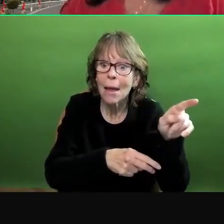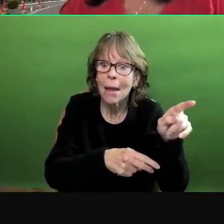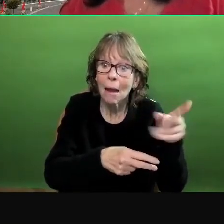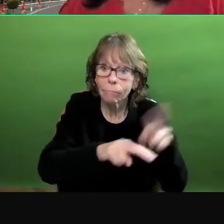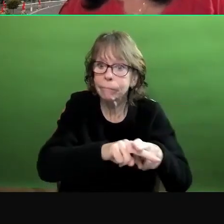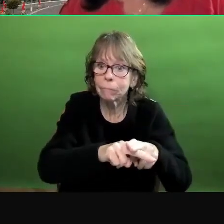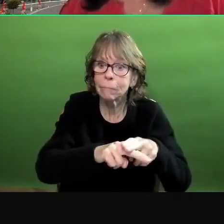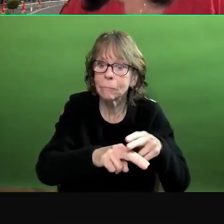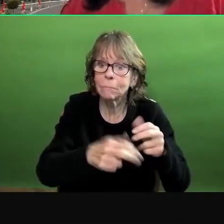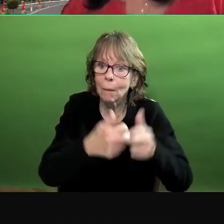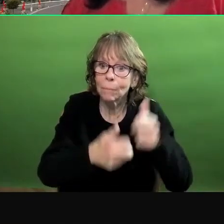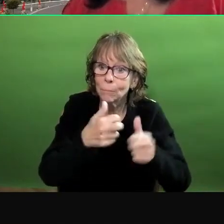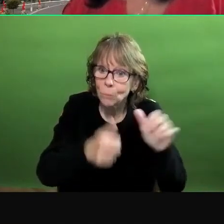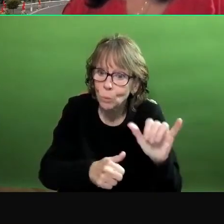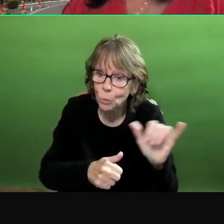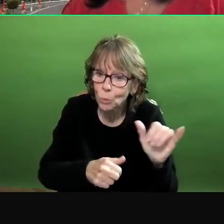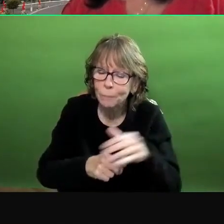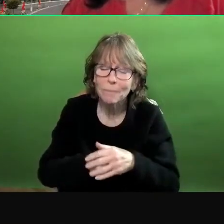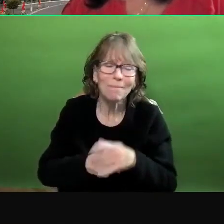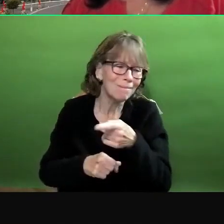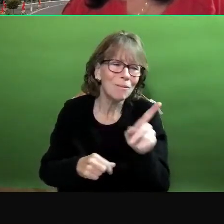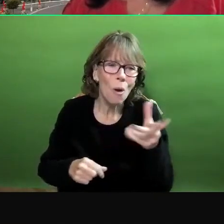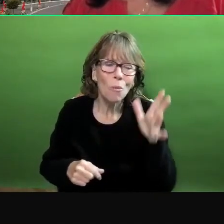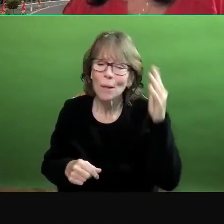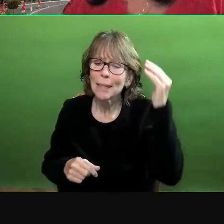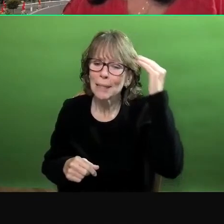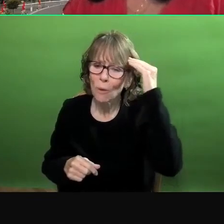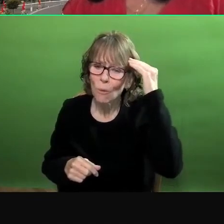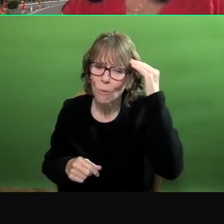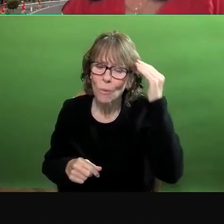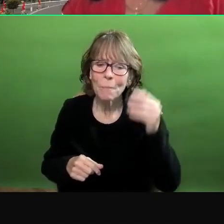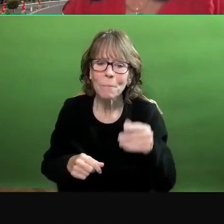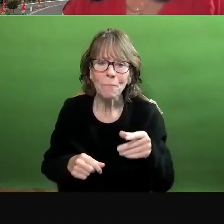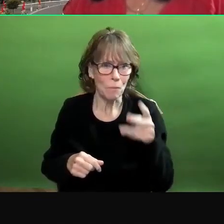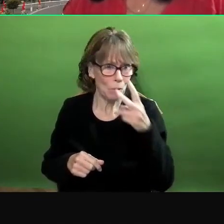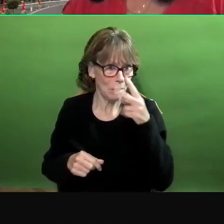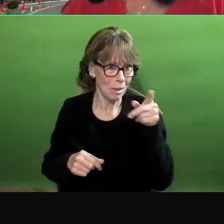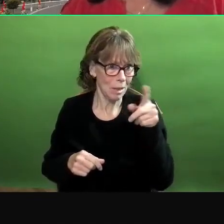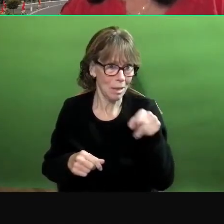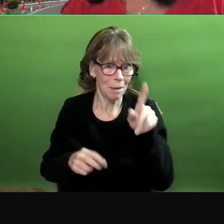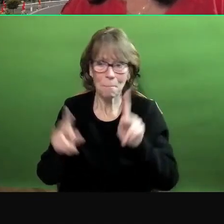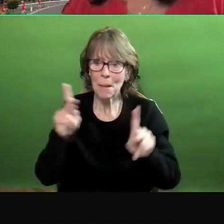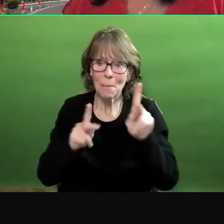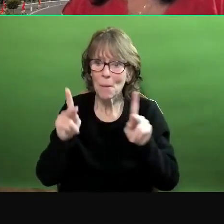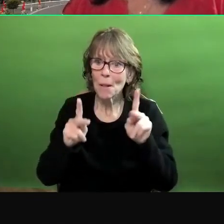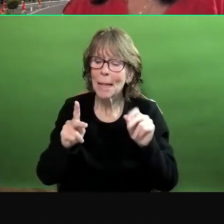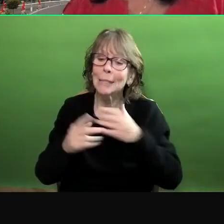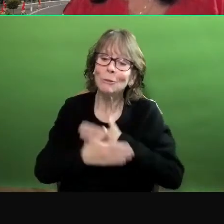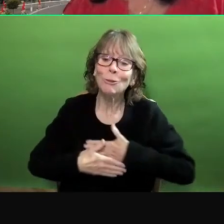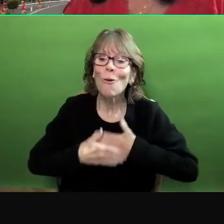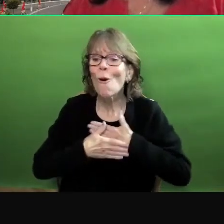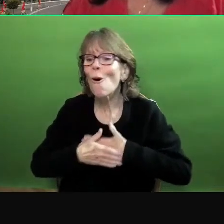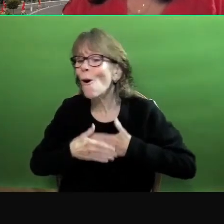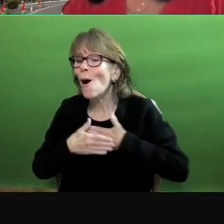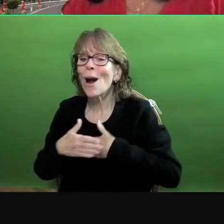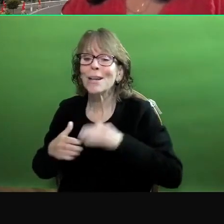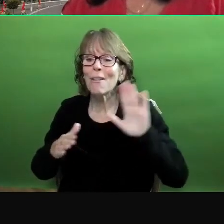and yet the care is designed to help people who have enjoyed privilege historically. So